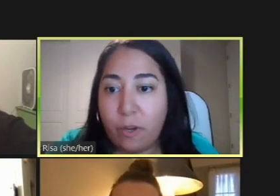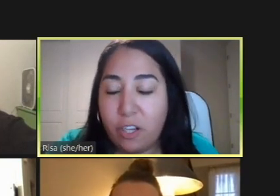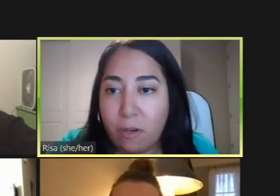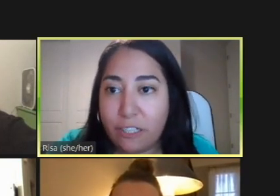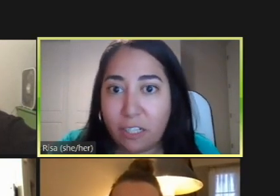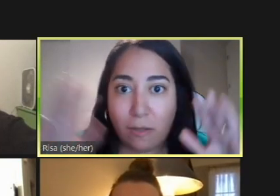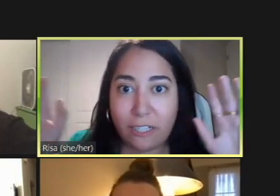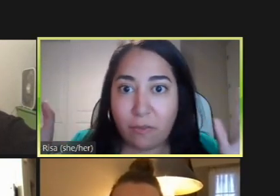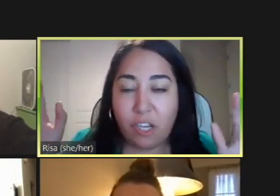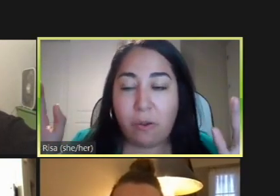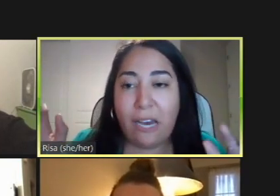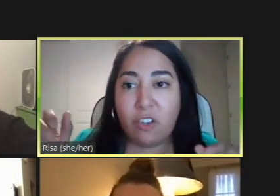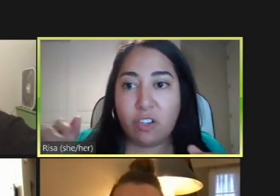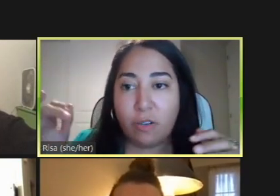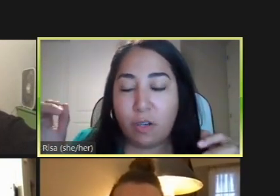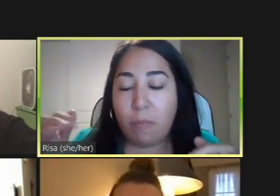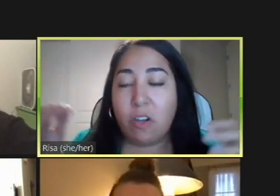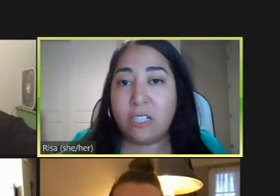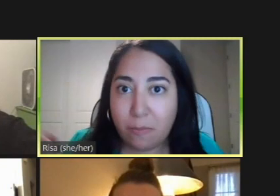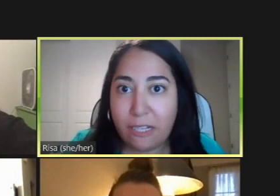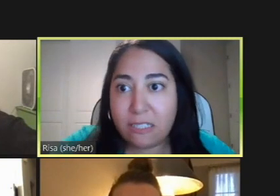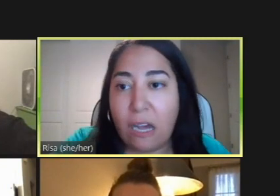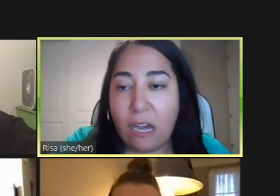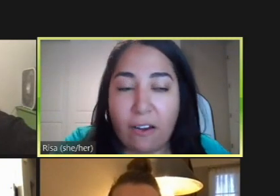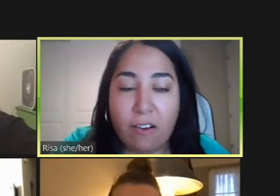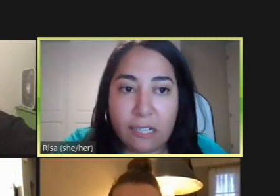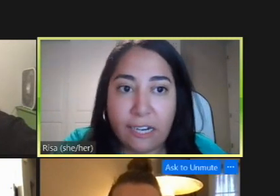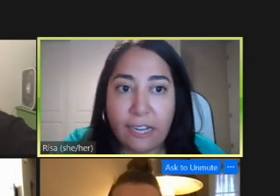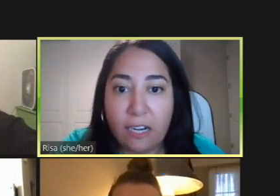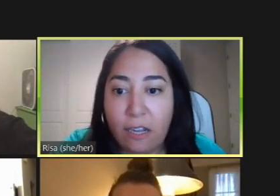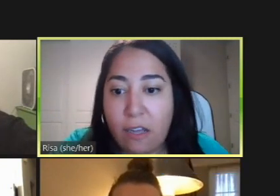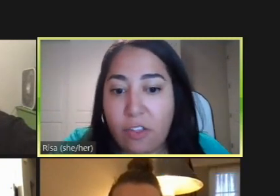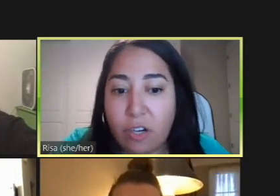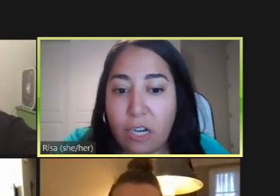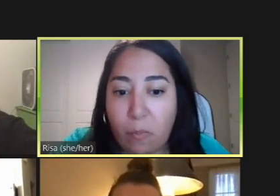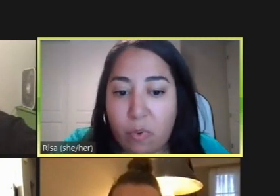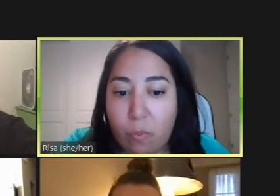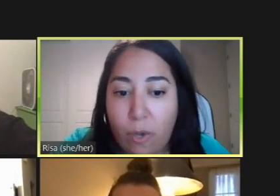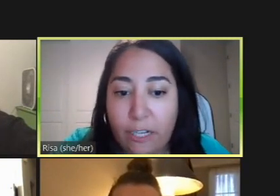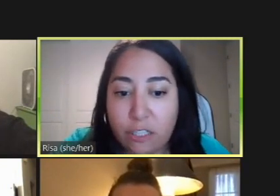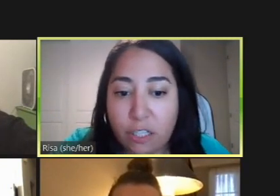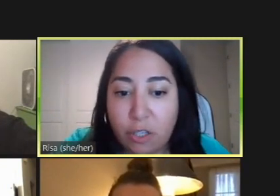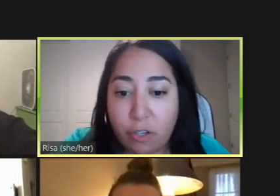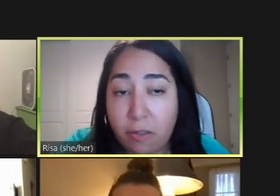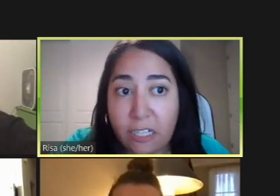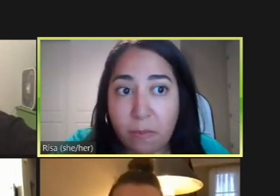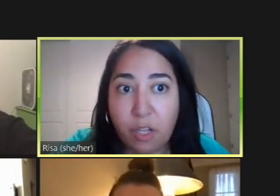So what you want to do is when you have your participants logged in, there's a number of ways to do this.